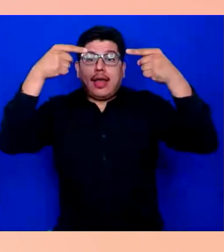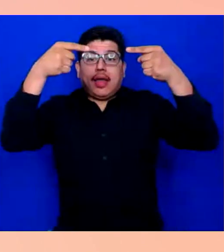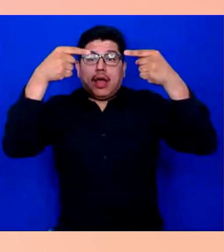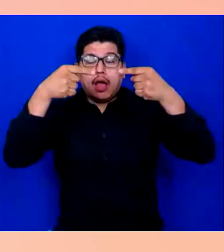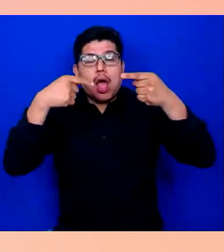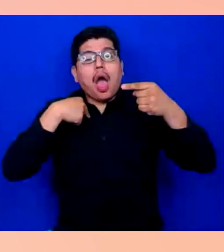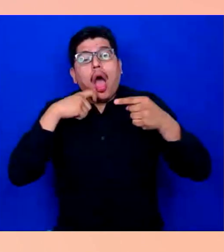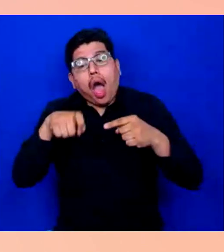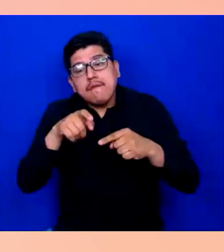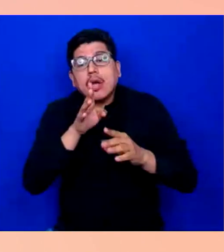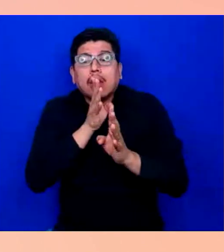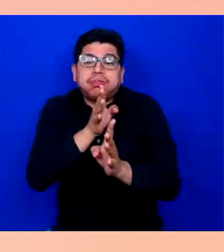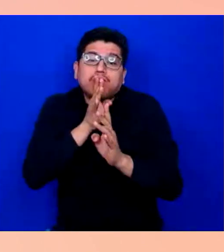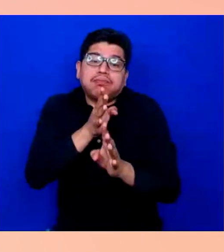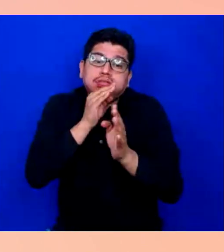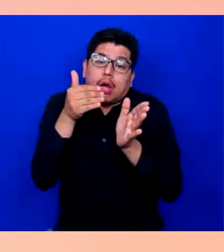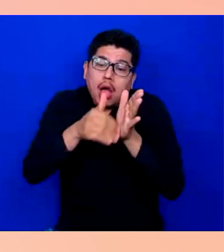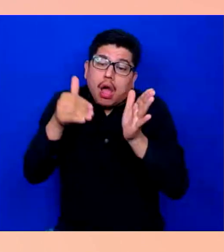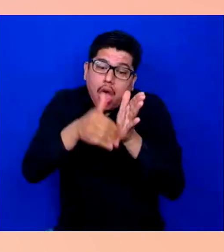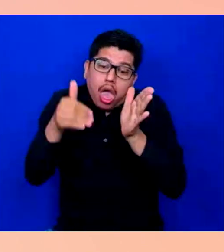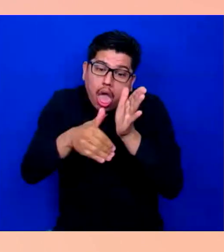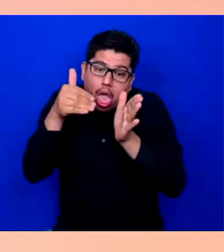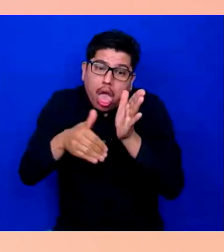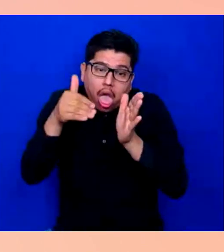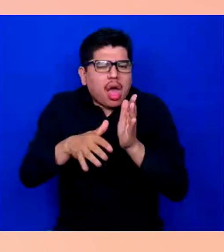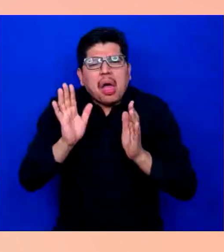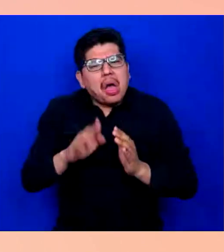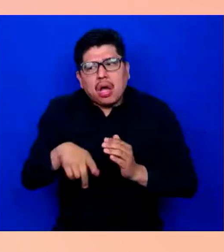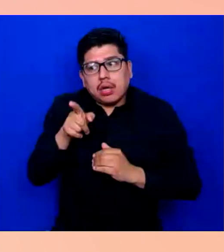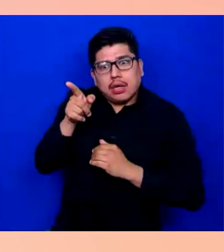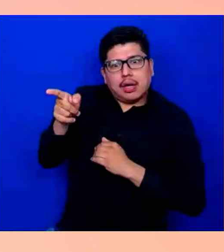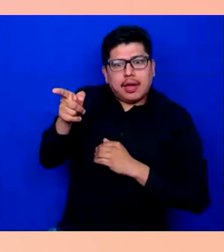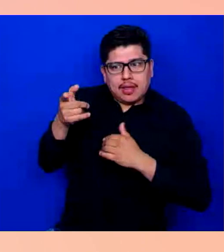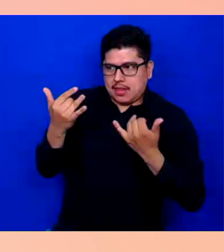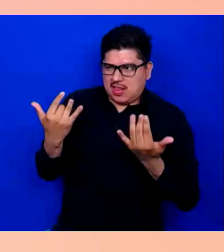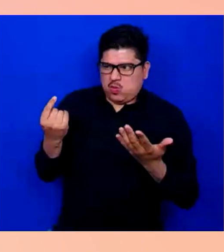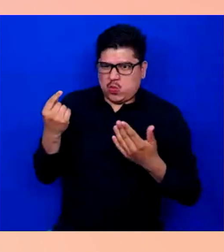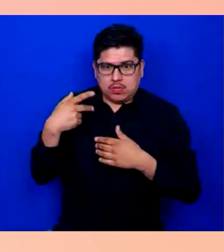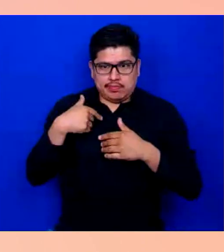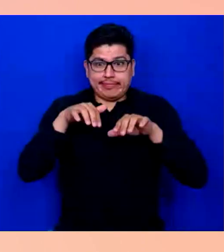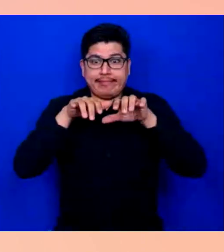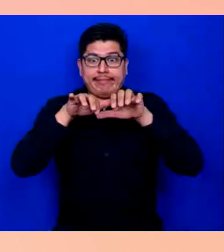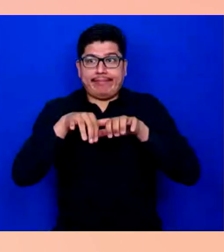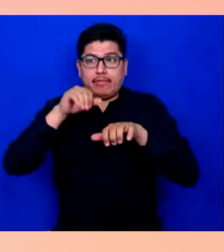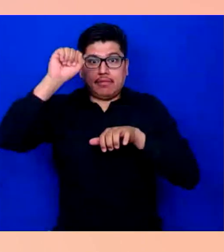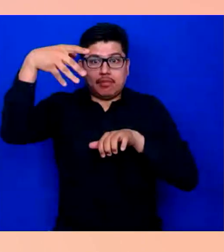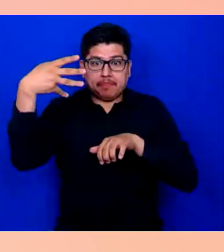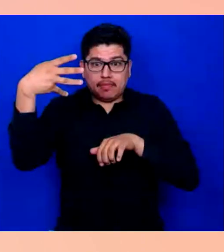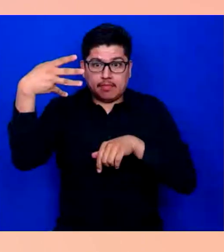But look at what happens now. I do that edit a second time and on the third time,